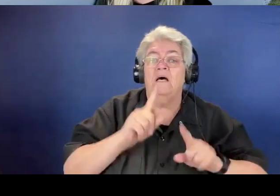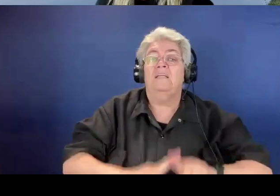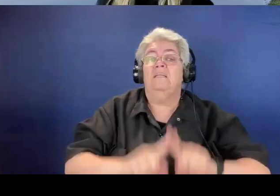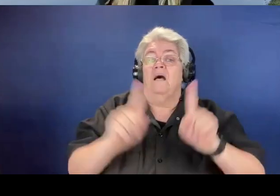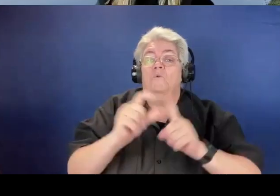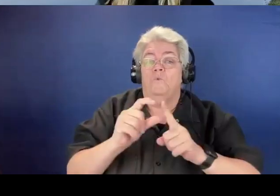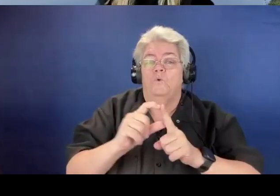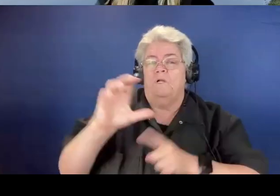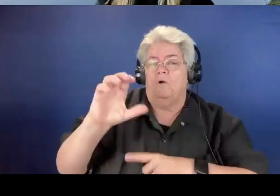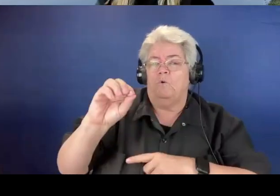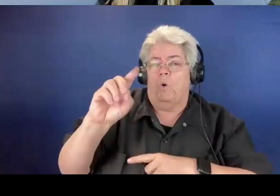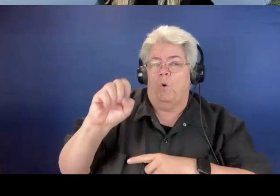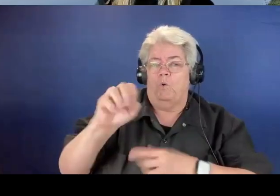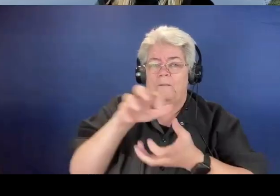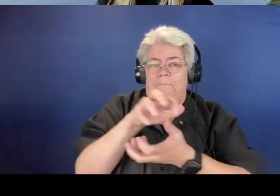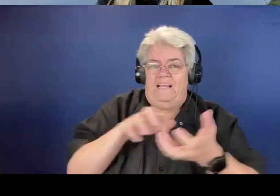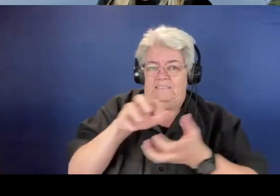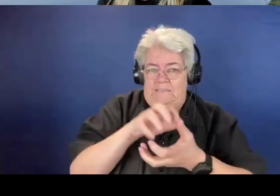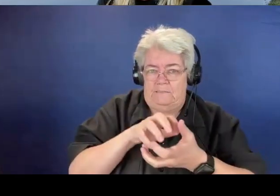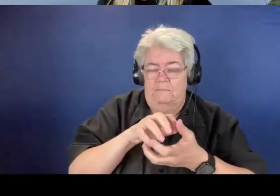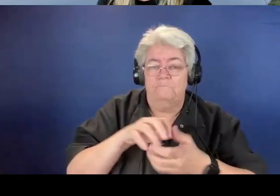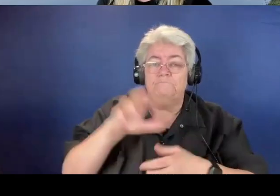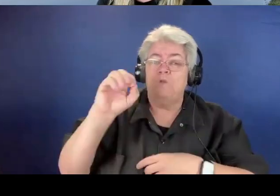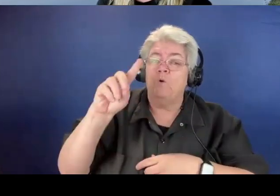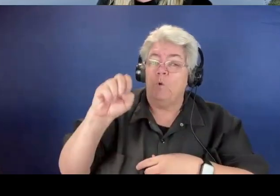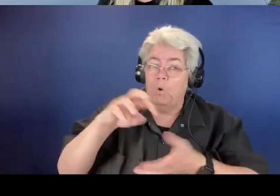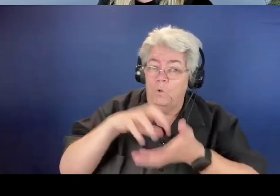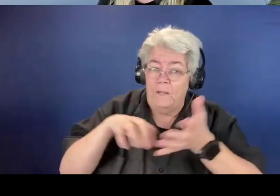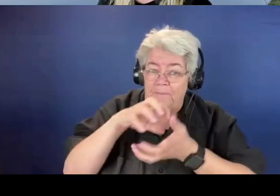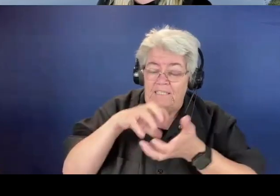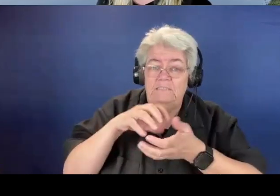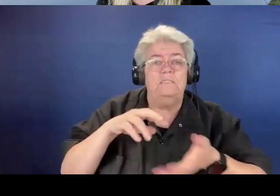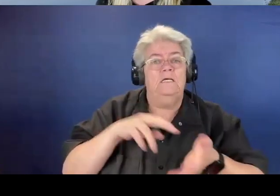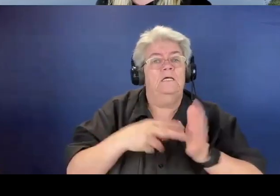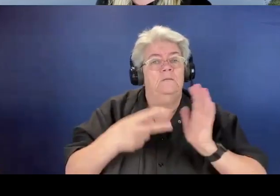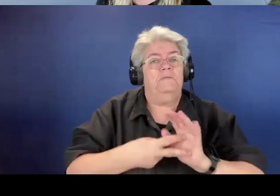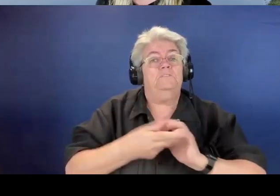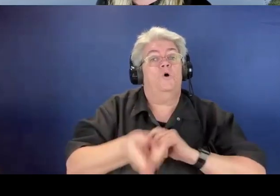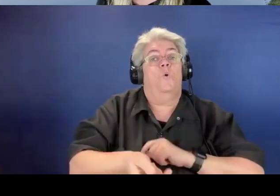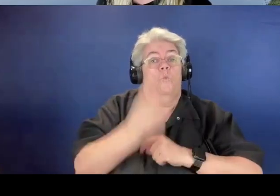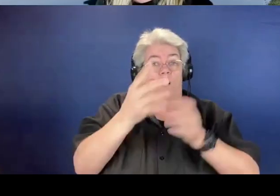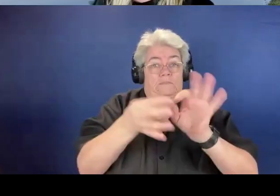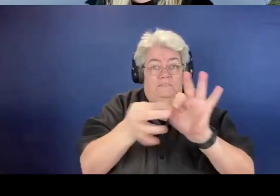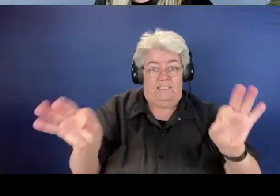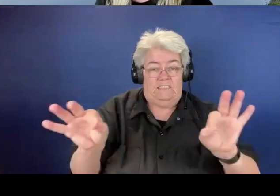And this really is using the features of both language in the same utterance or stretch of conversation.